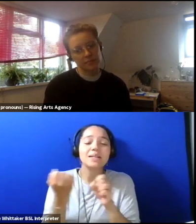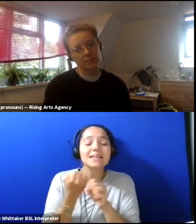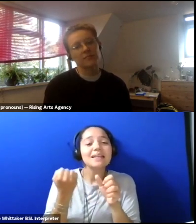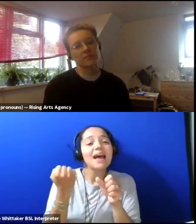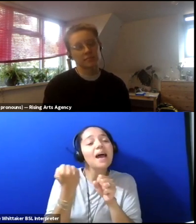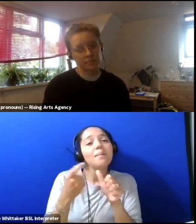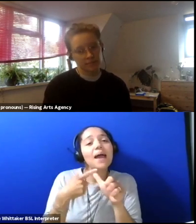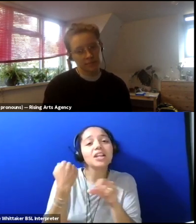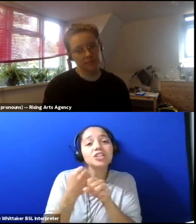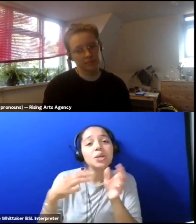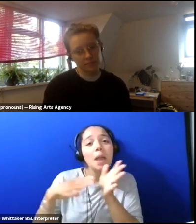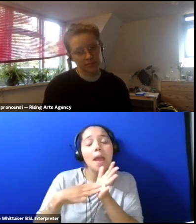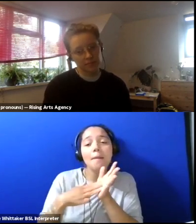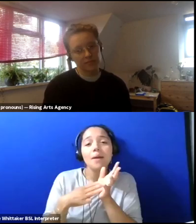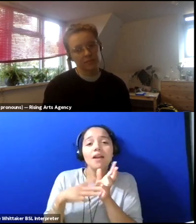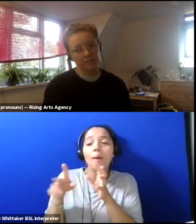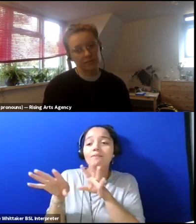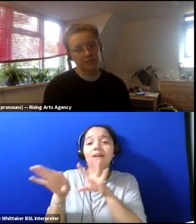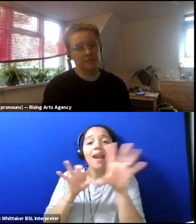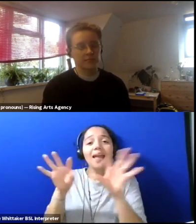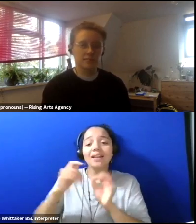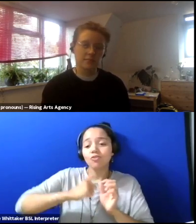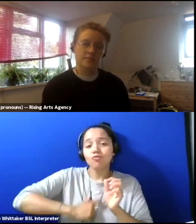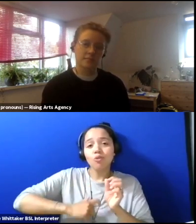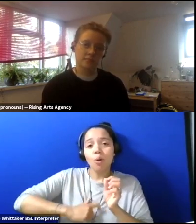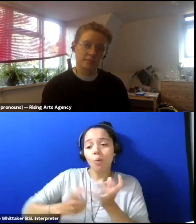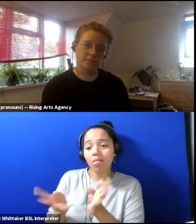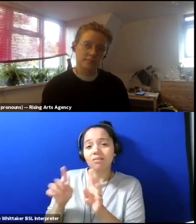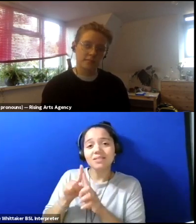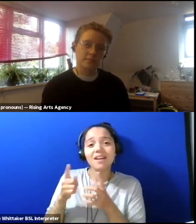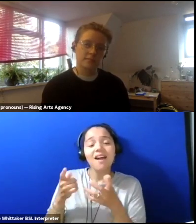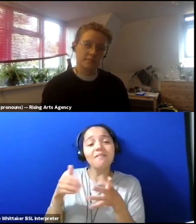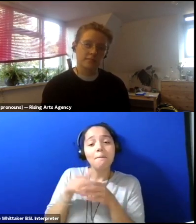We have now elected roles. We have also a members handbook.